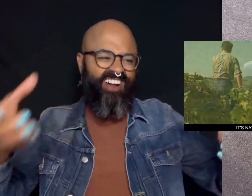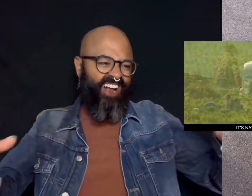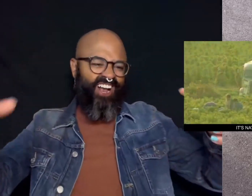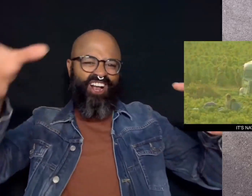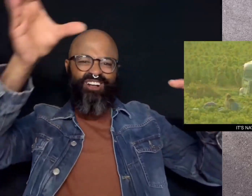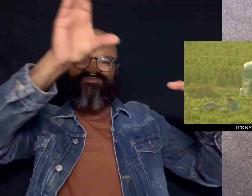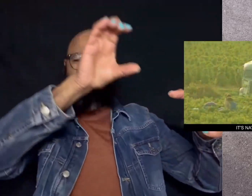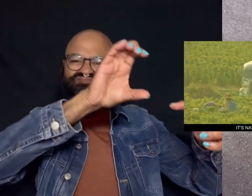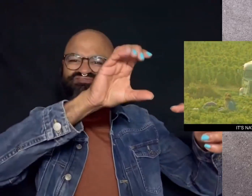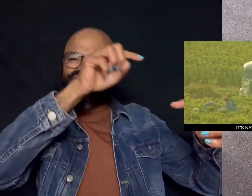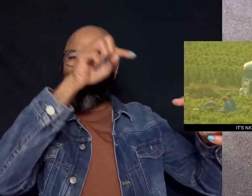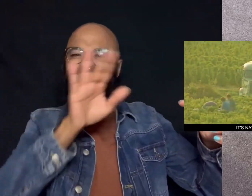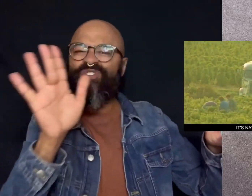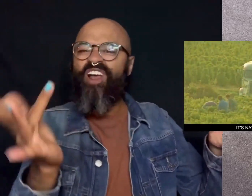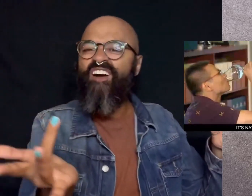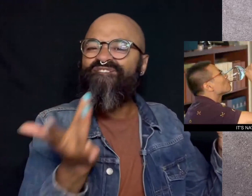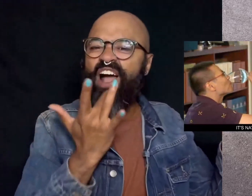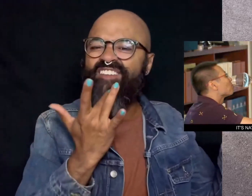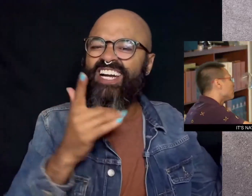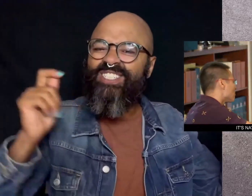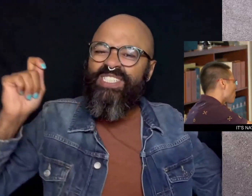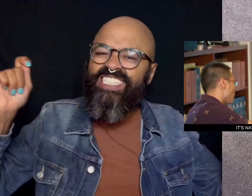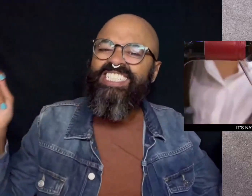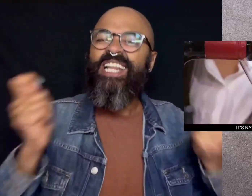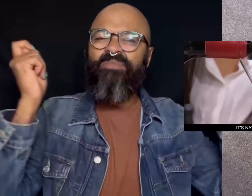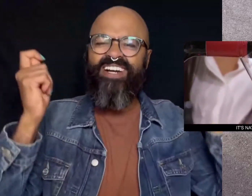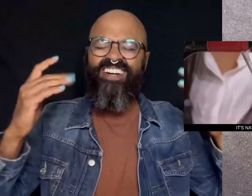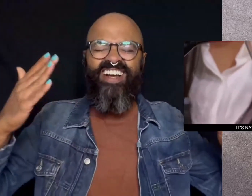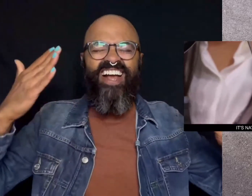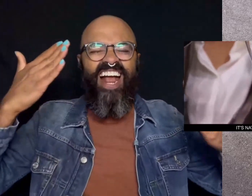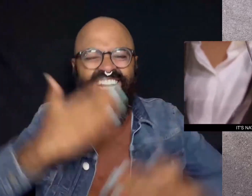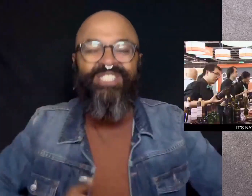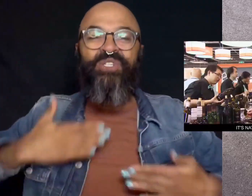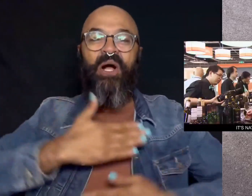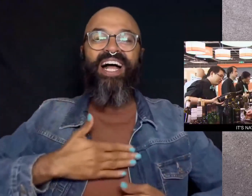go ahead and pour a glass of your favorite to celebrate. Enjoy.